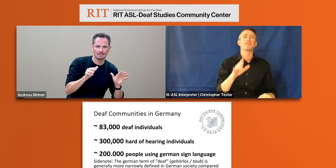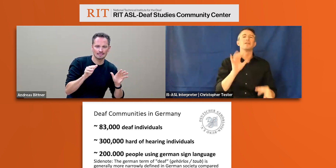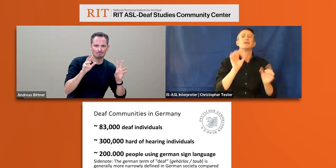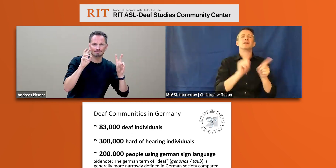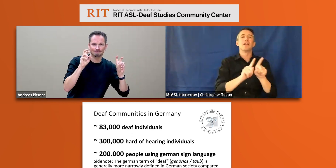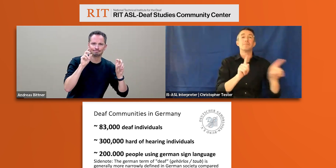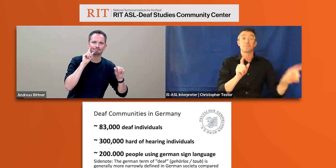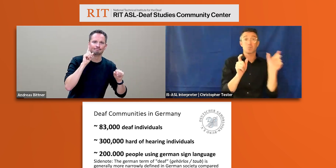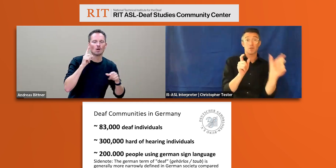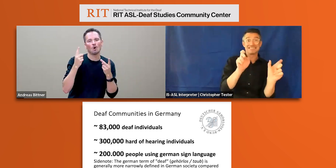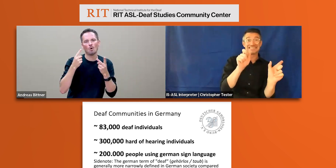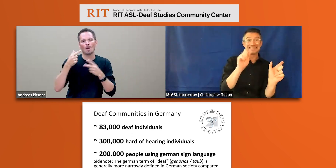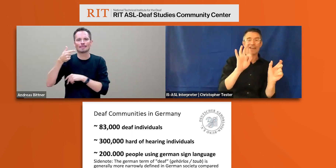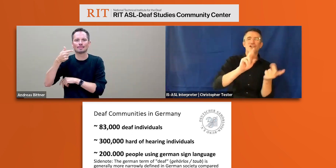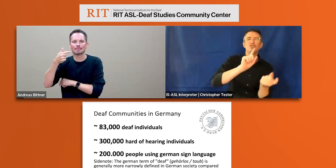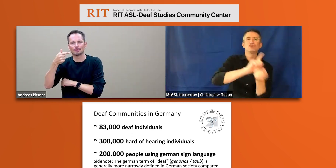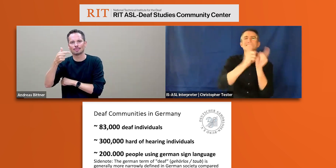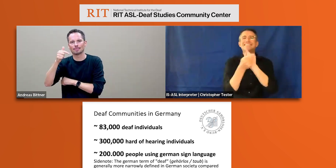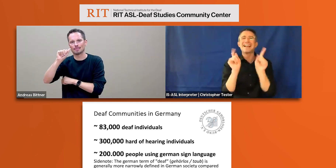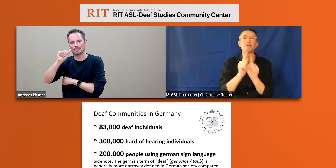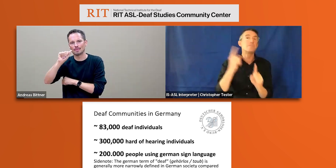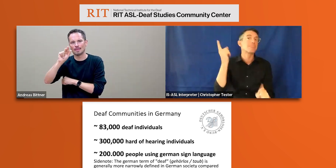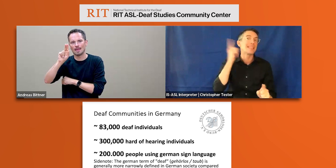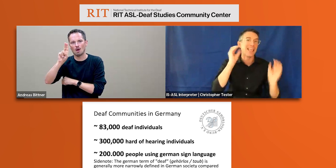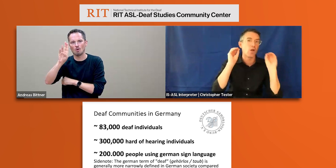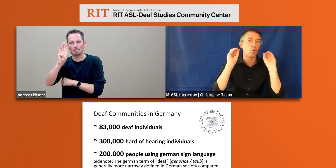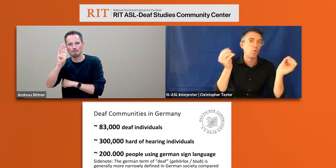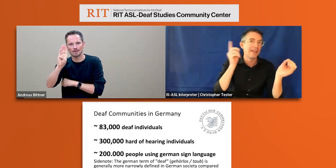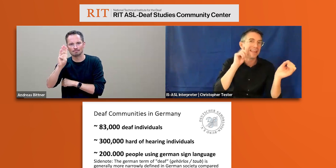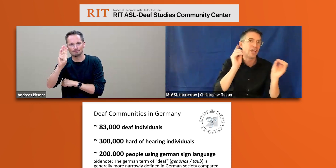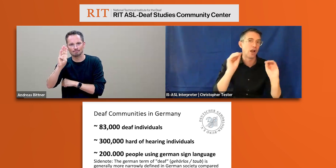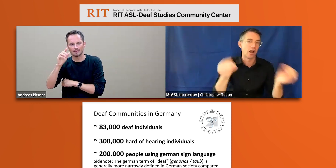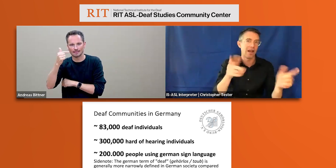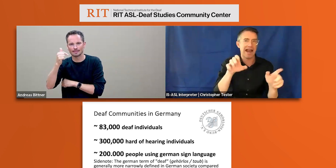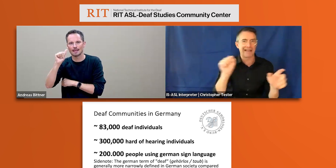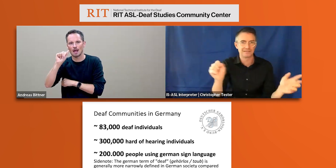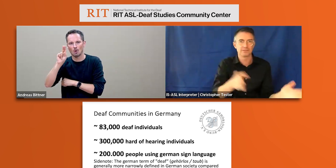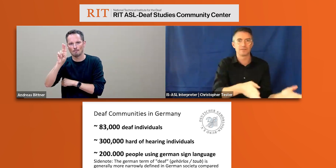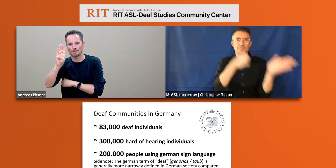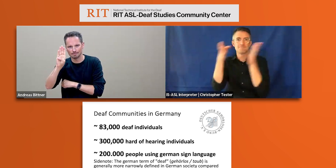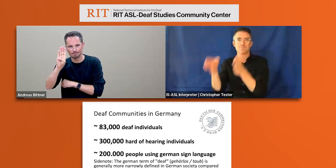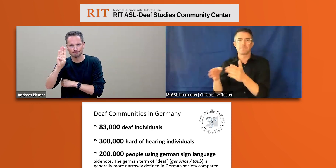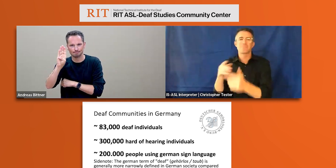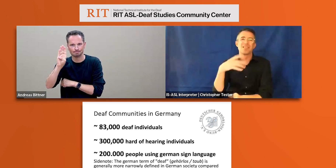who are hard of hearing. That is why we have different numbers.